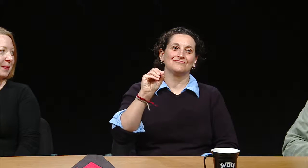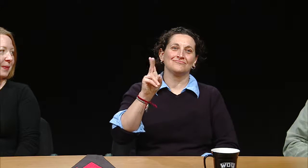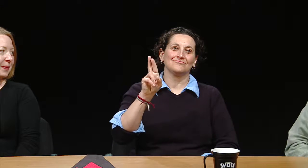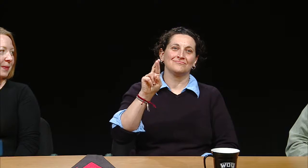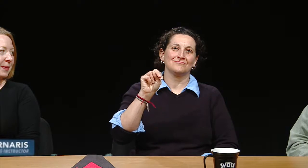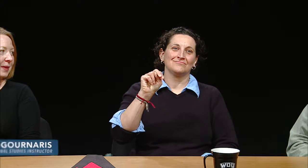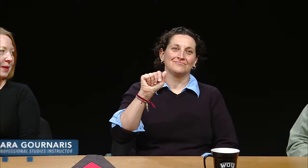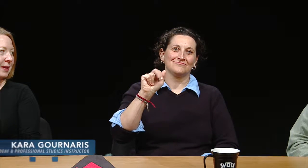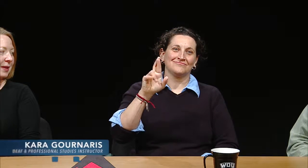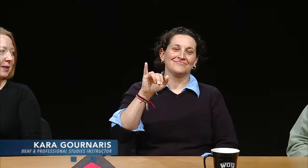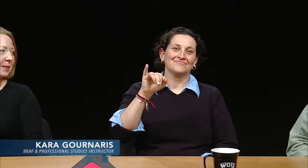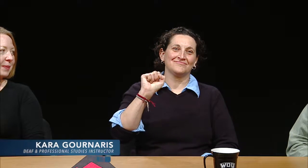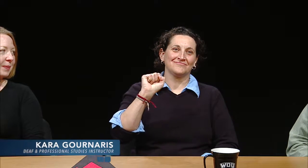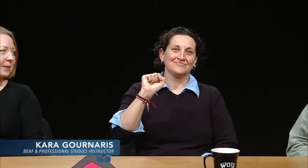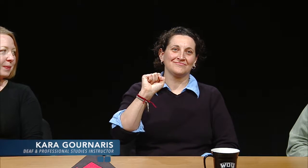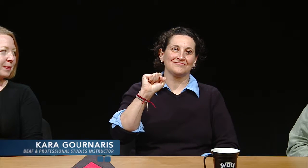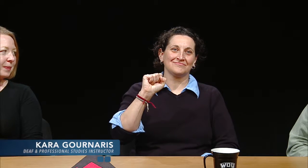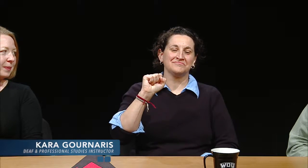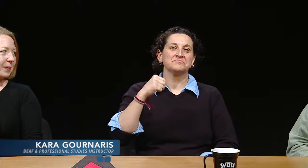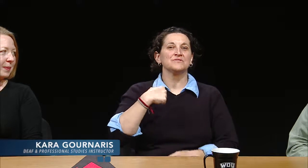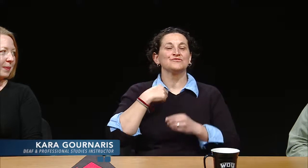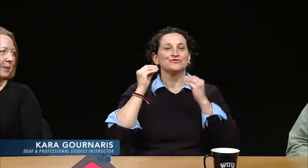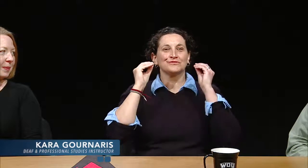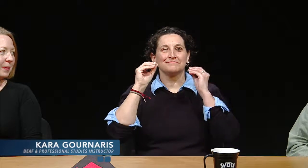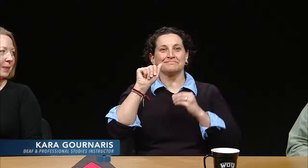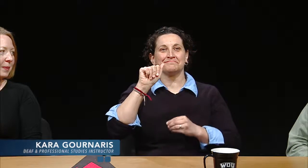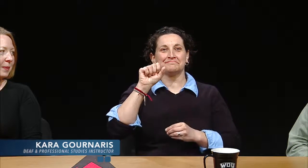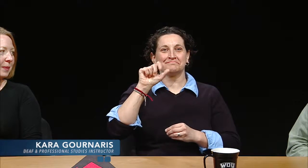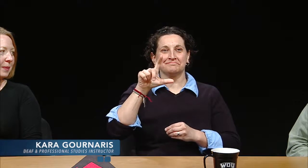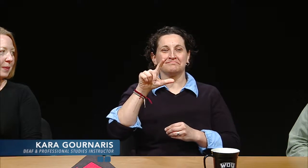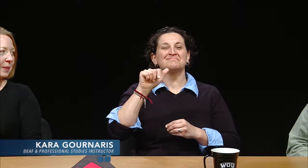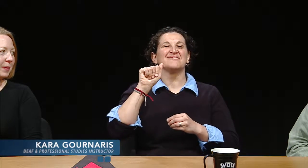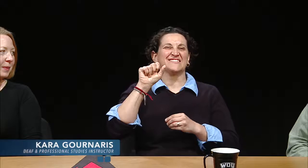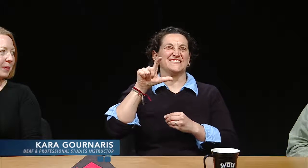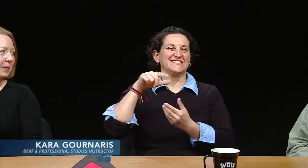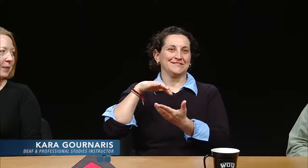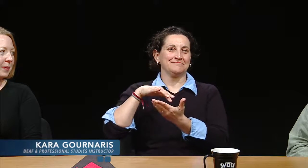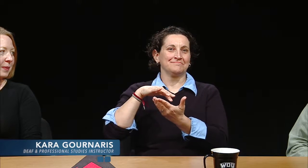who had a learning disability, and we used captions. So ever since then, captions have been a big part of my life.